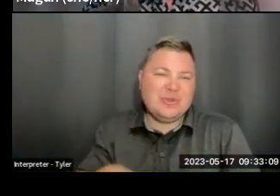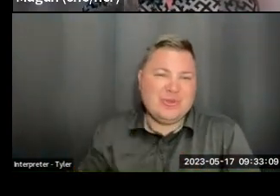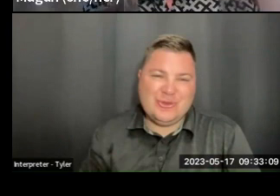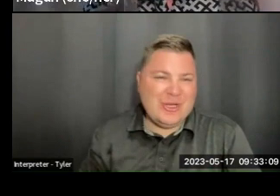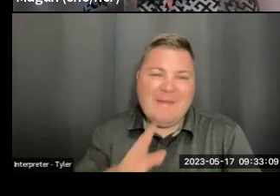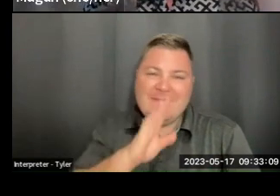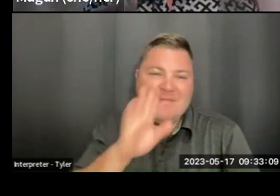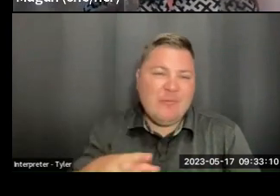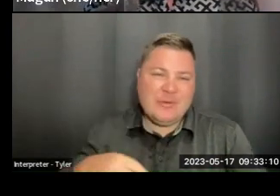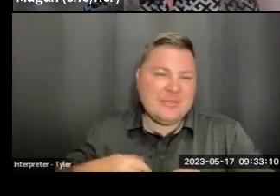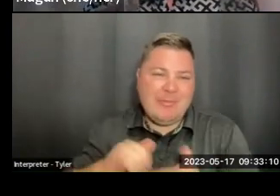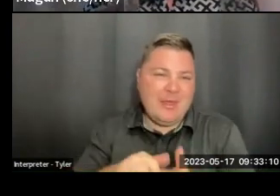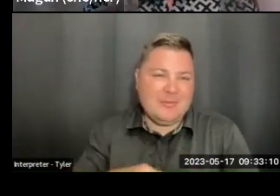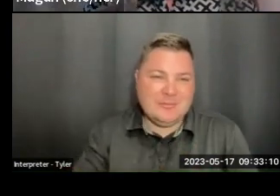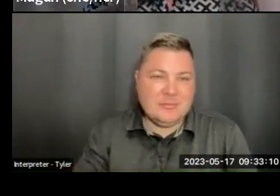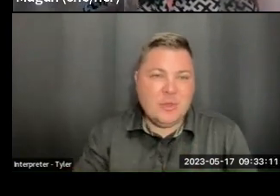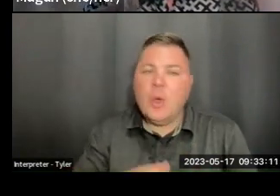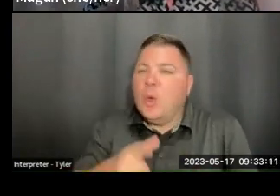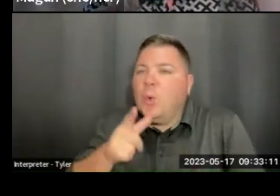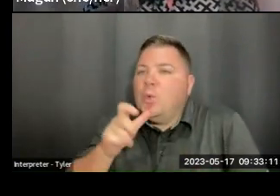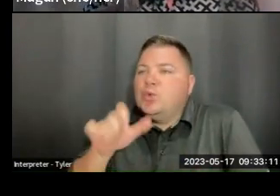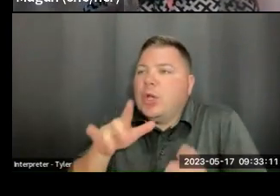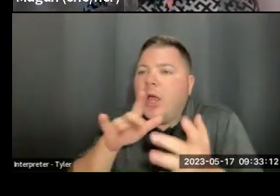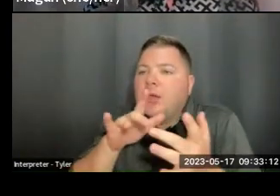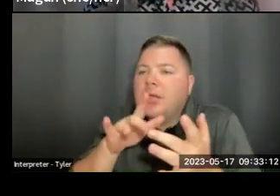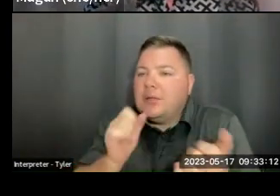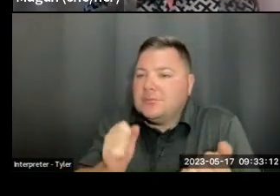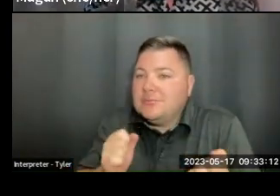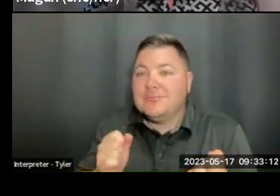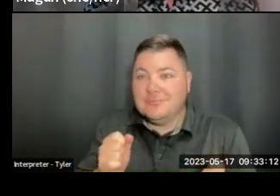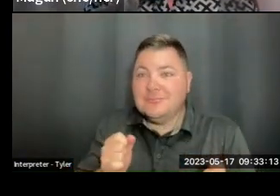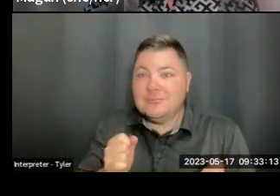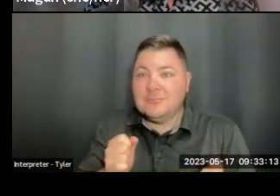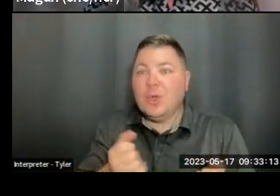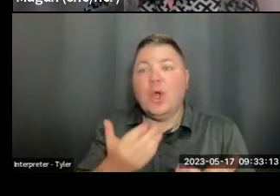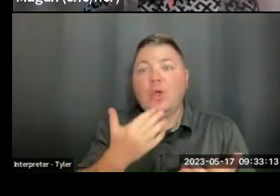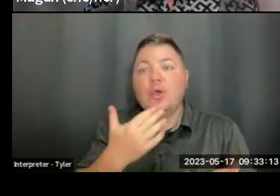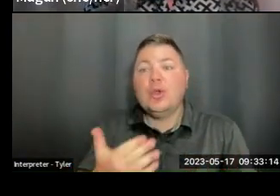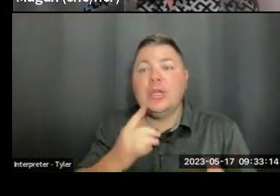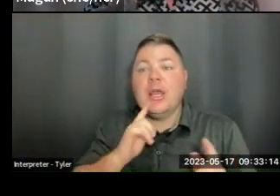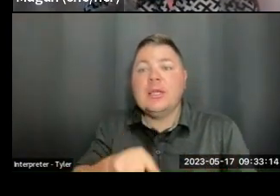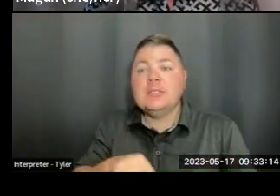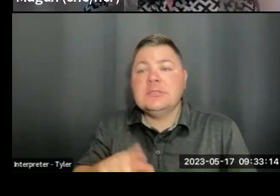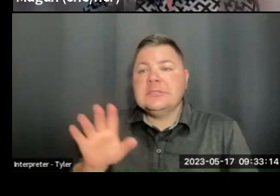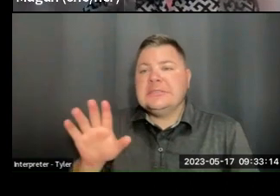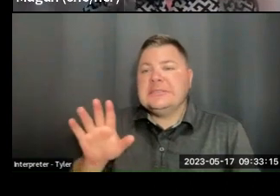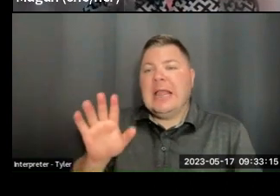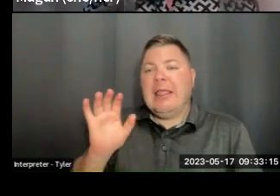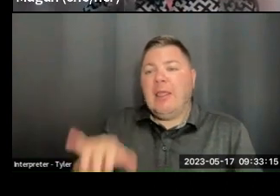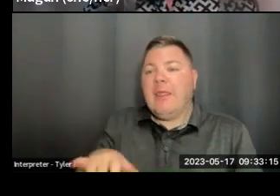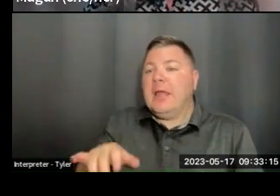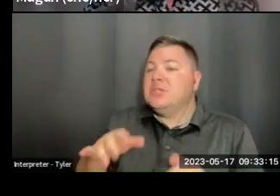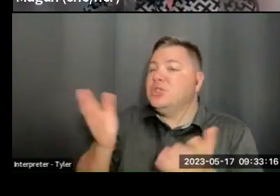What are the dates and how to request. ." We don't offer that "is not an acceptable answer.